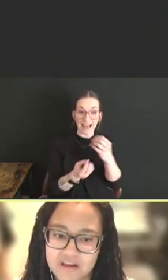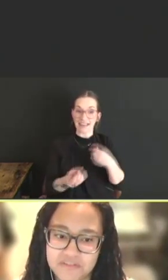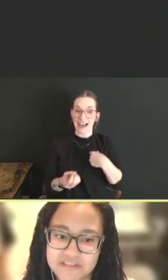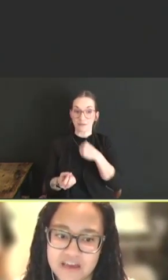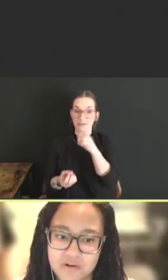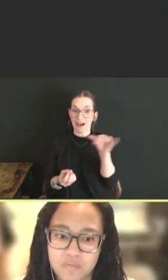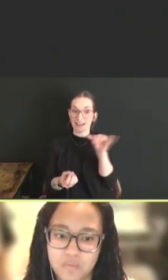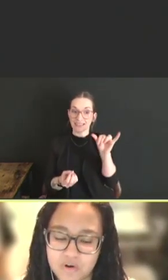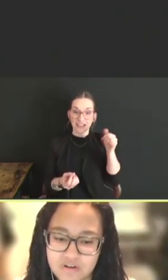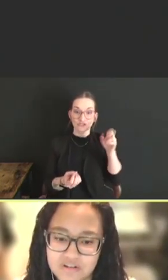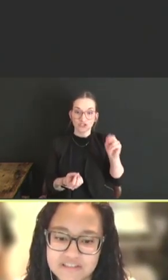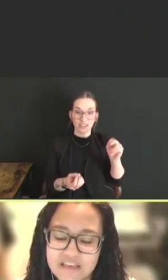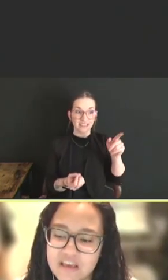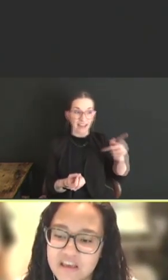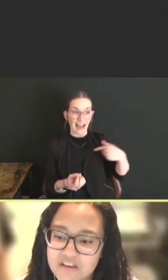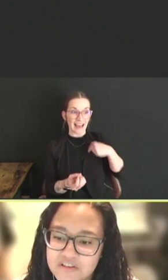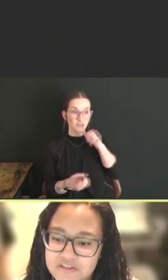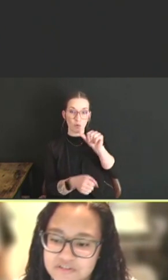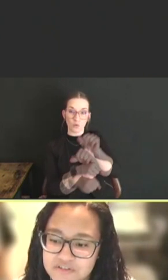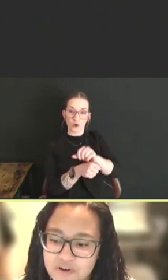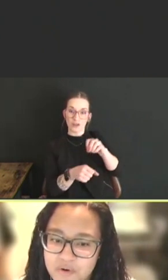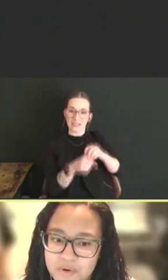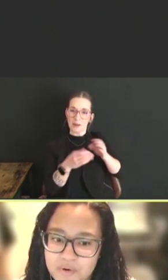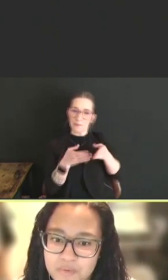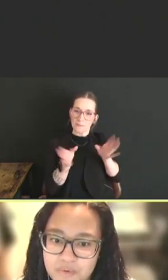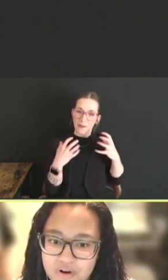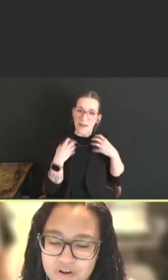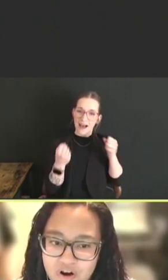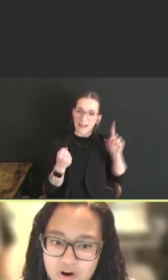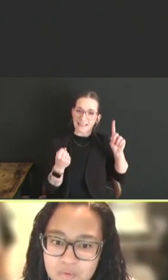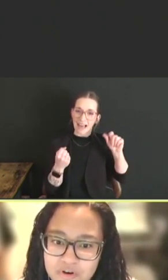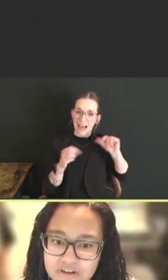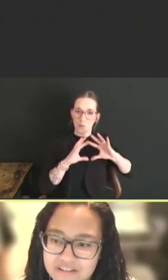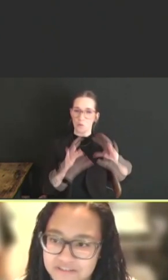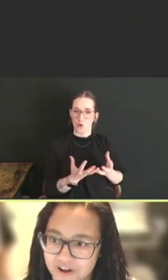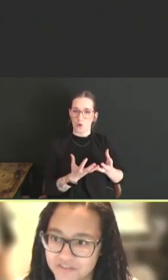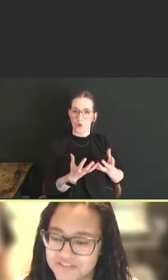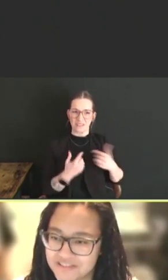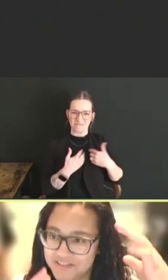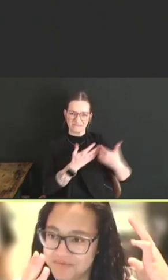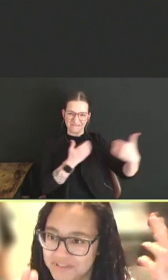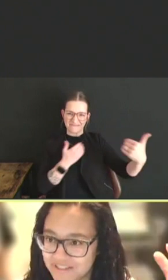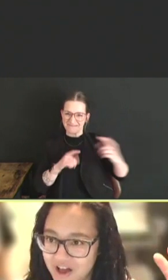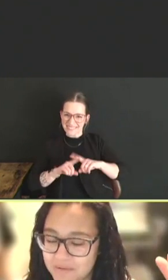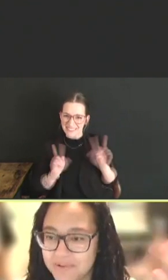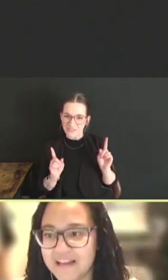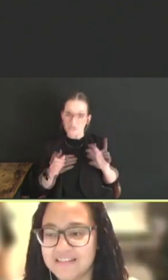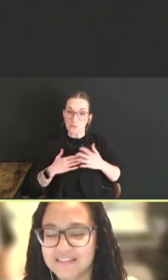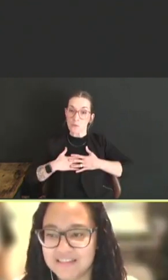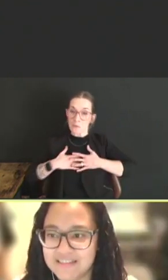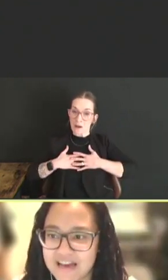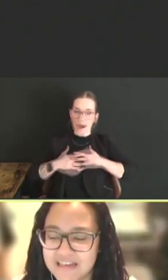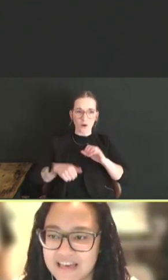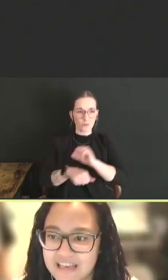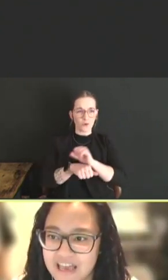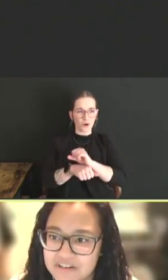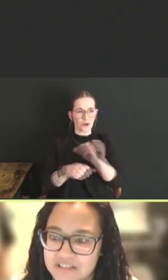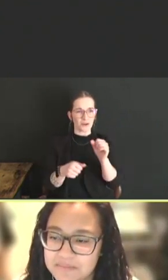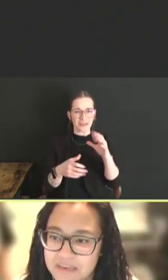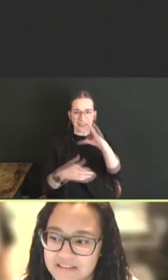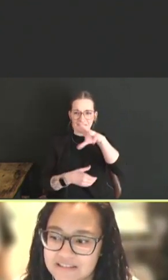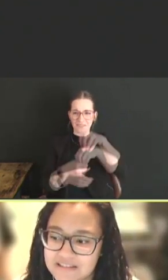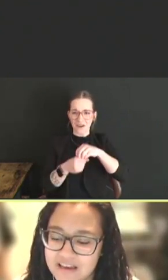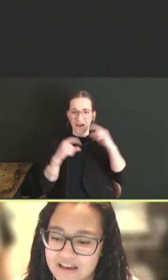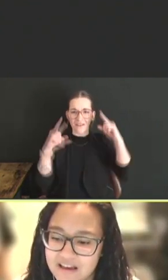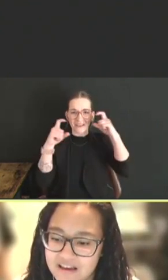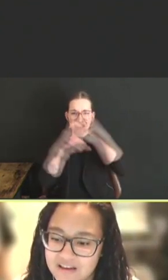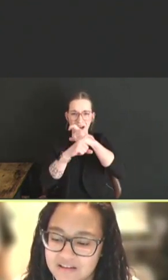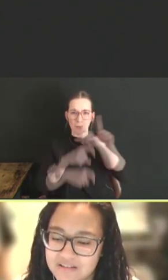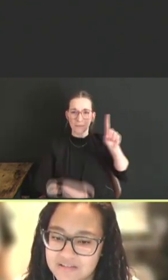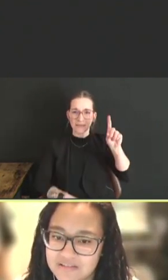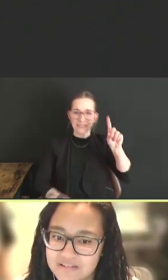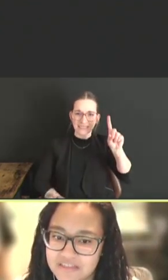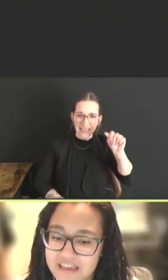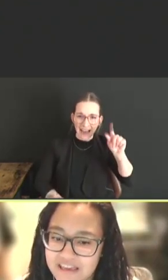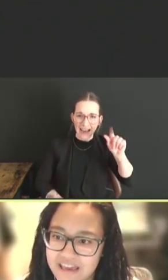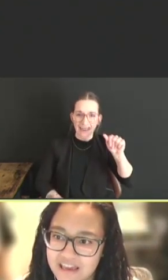health data world, so our work involves this really complex data and evidence-based thinking,